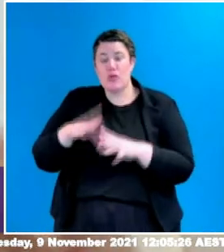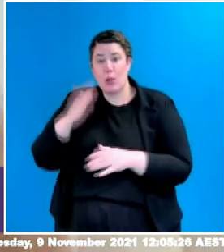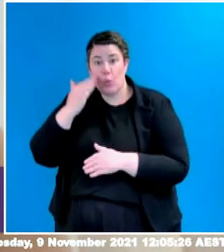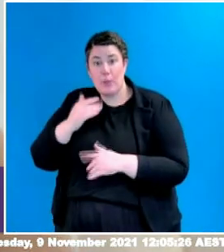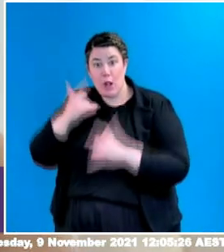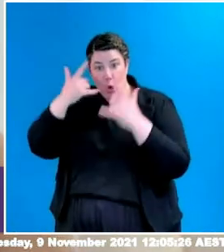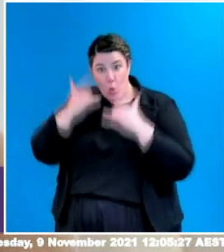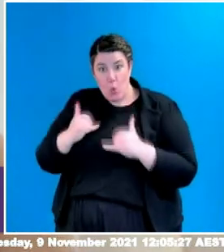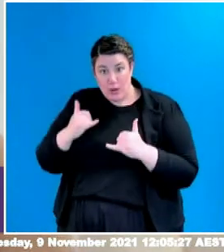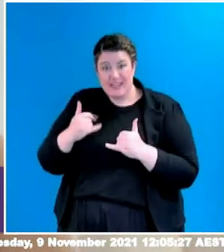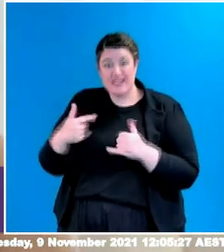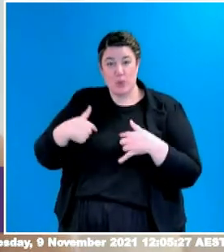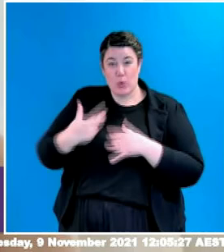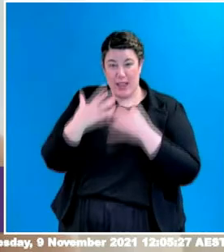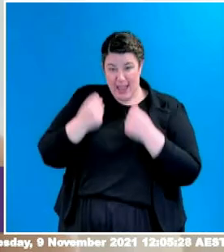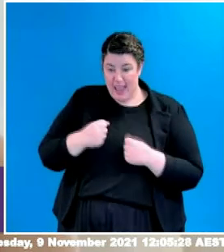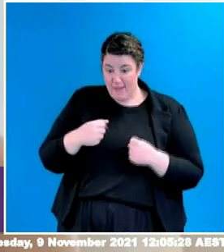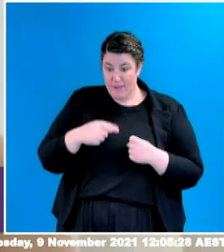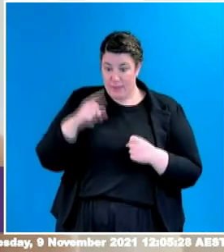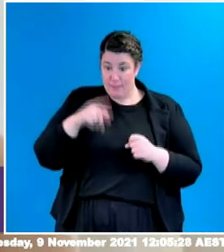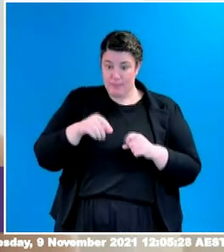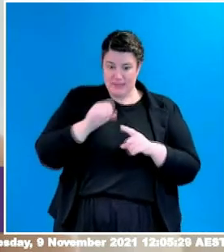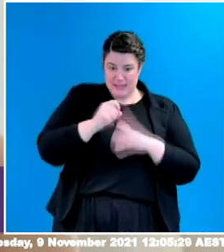we have disability leaders who are able to come together and share their